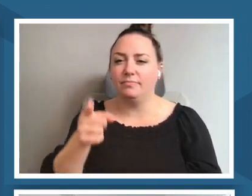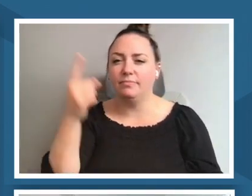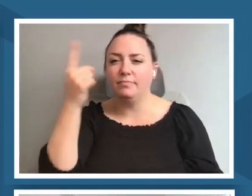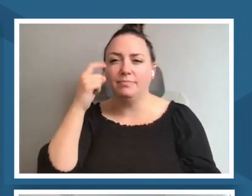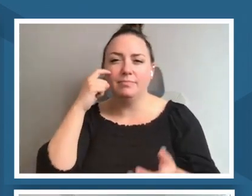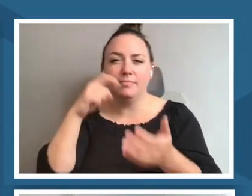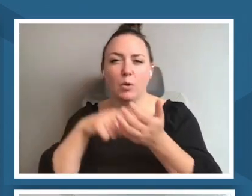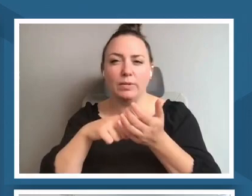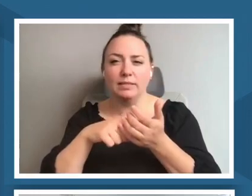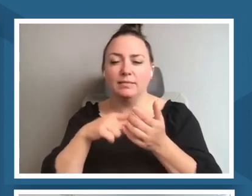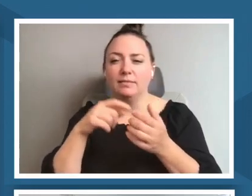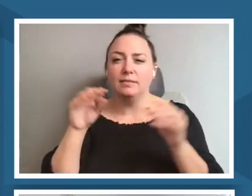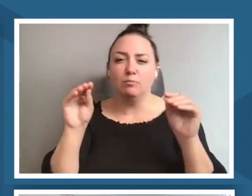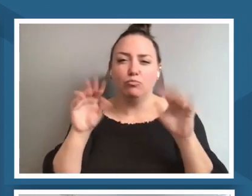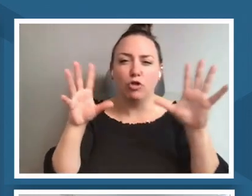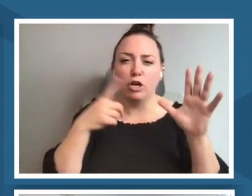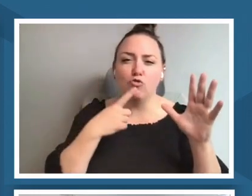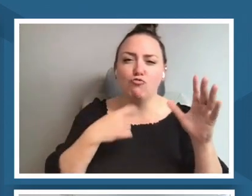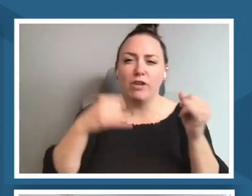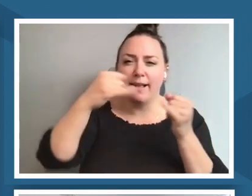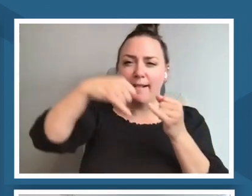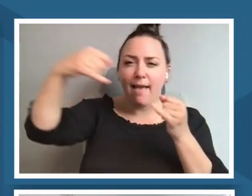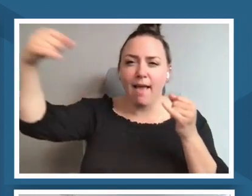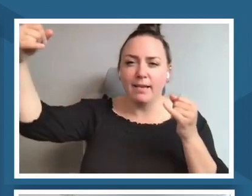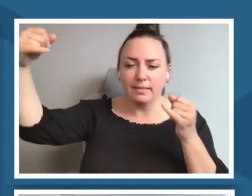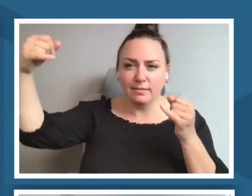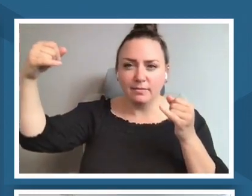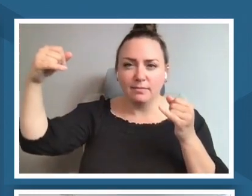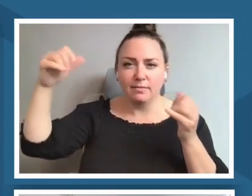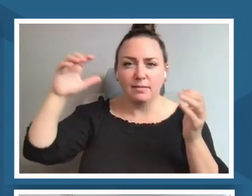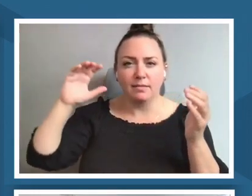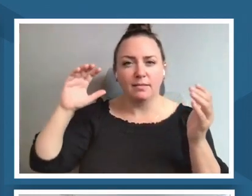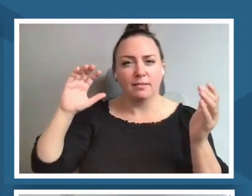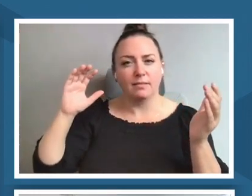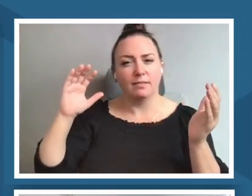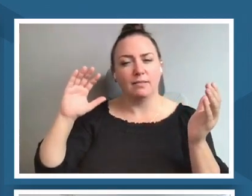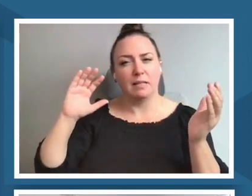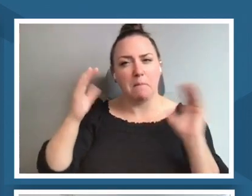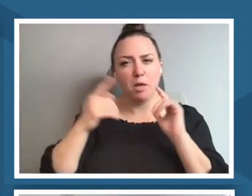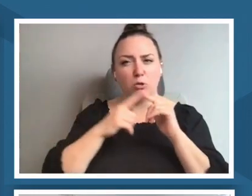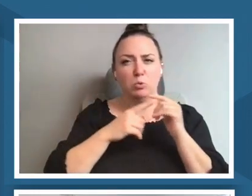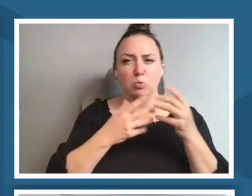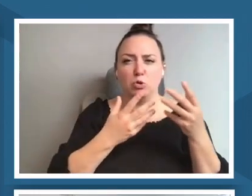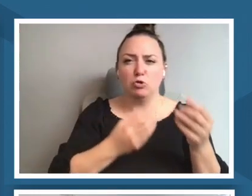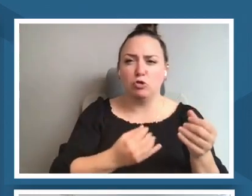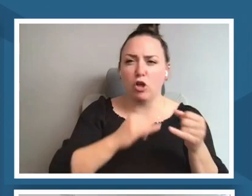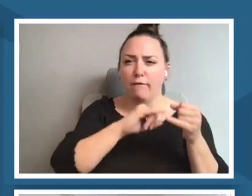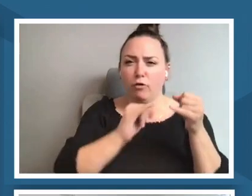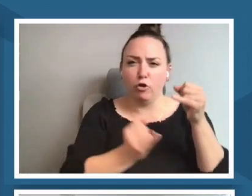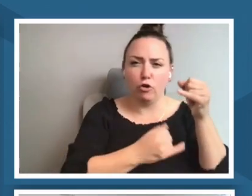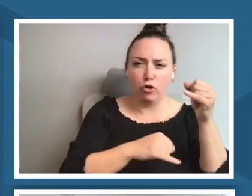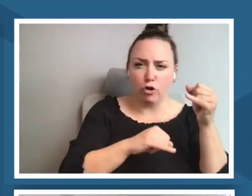red lines compared to the soft curls